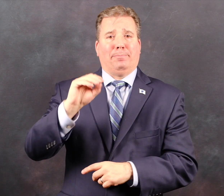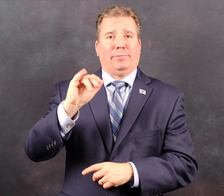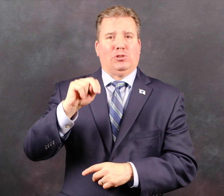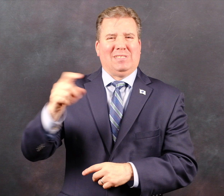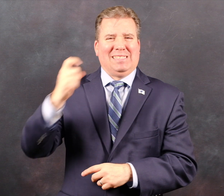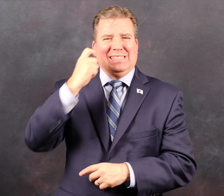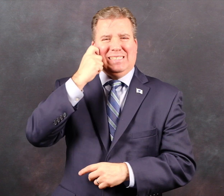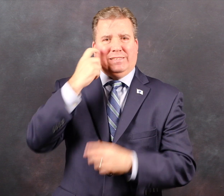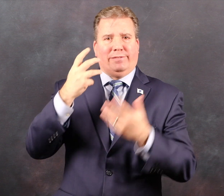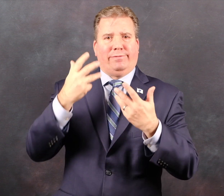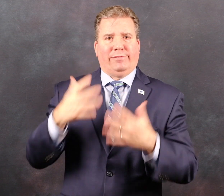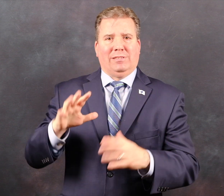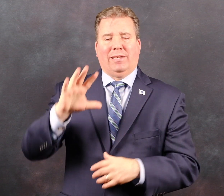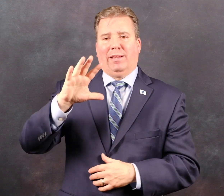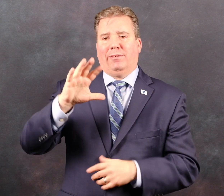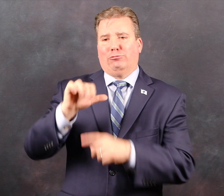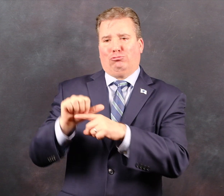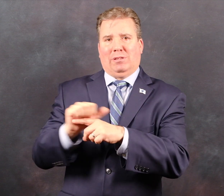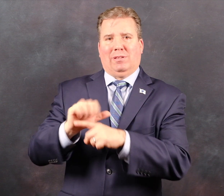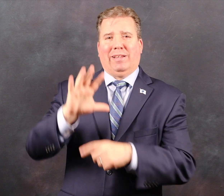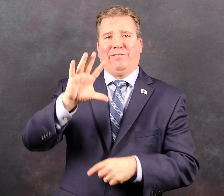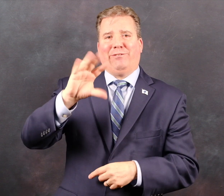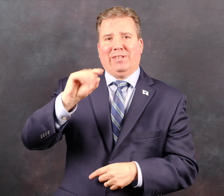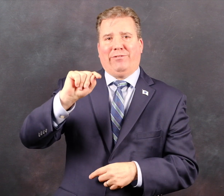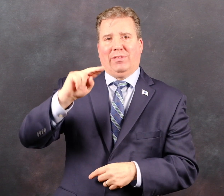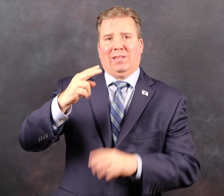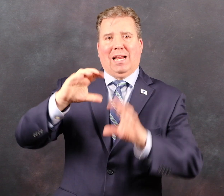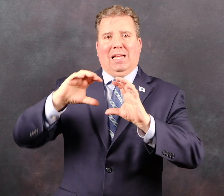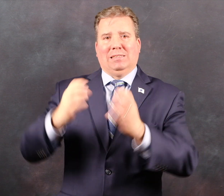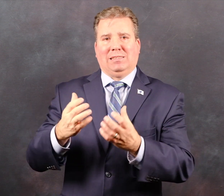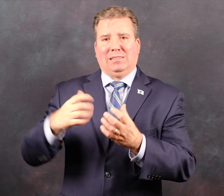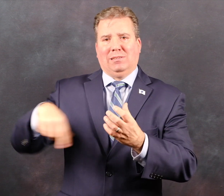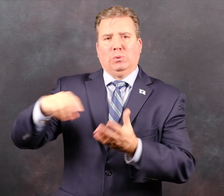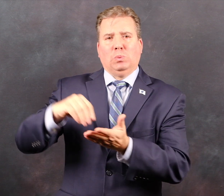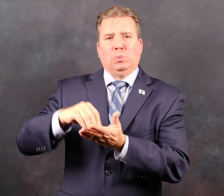certified to work as PSAP call takers.